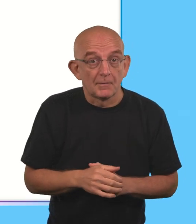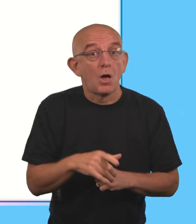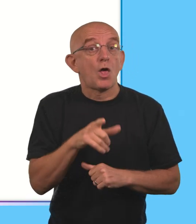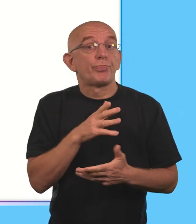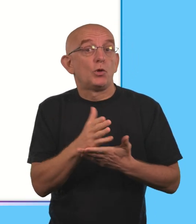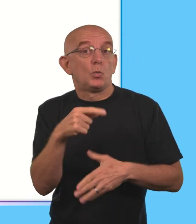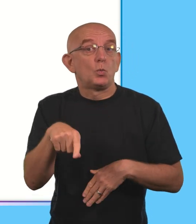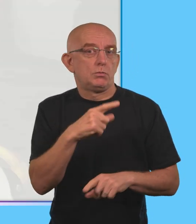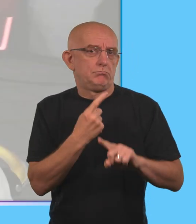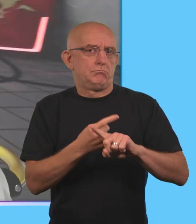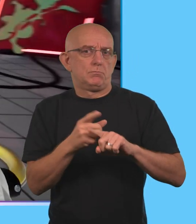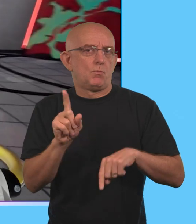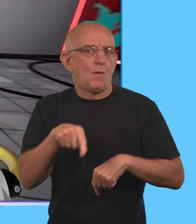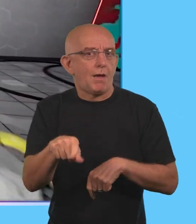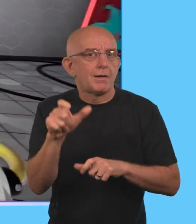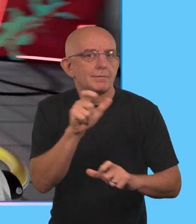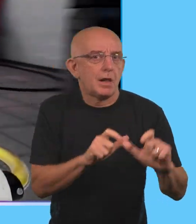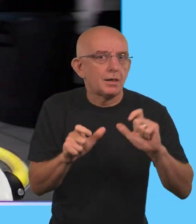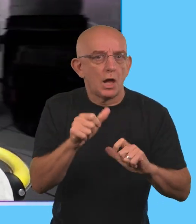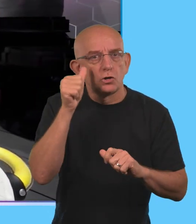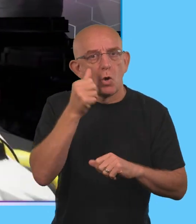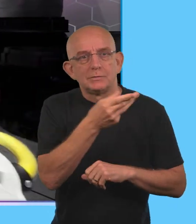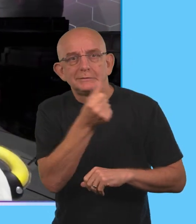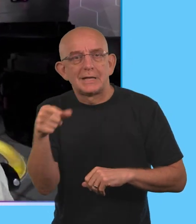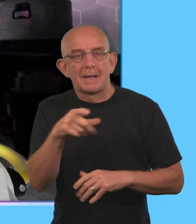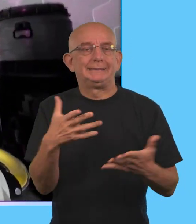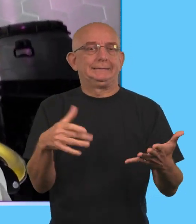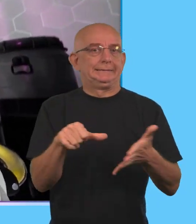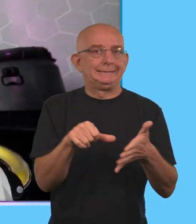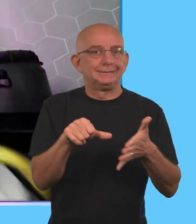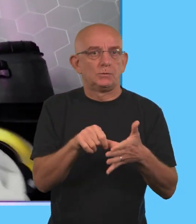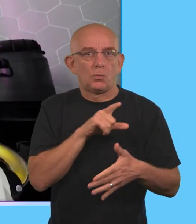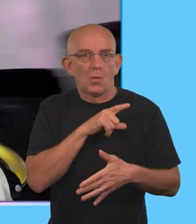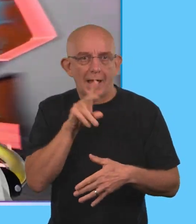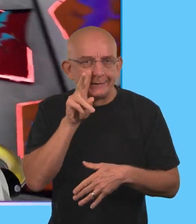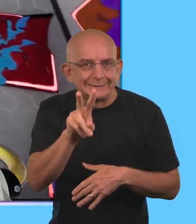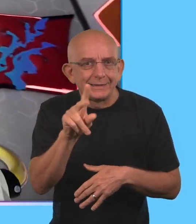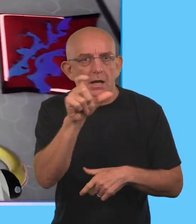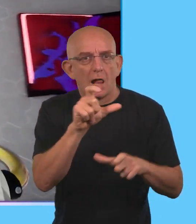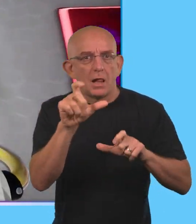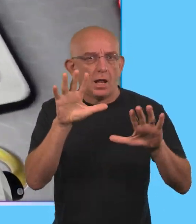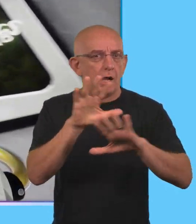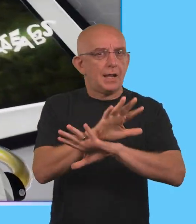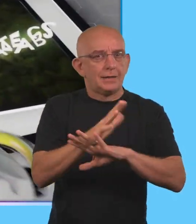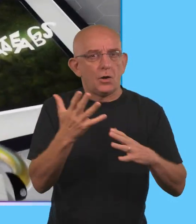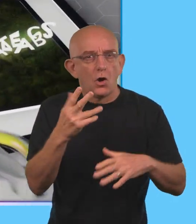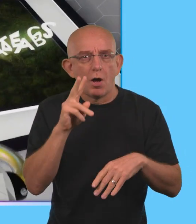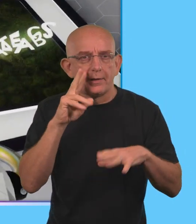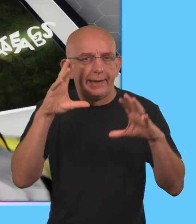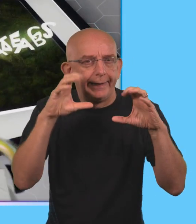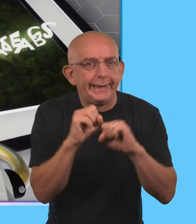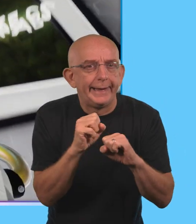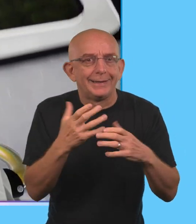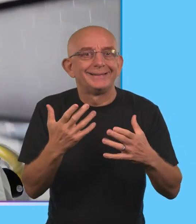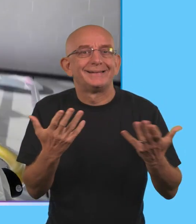Because Chromagun 2 is all about color, we knew some players might face difficulties. Those with colorblindness or vision impairments